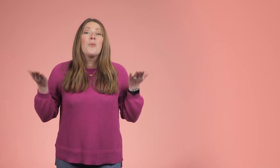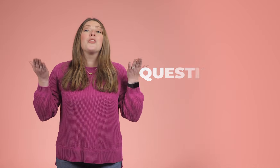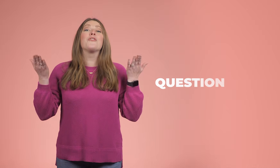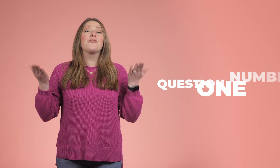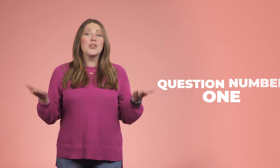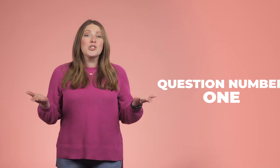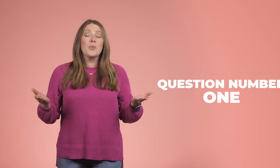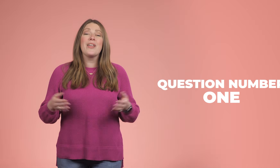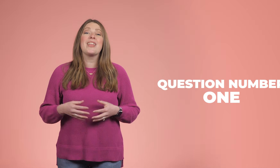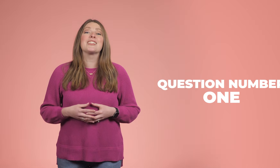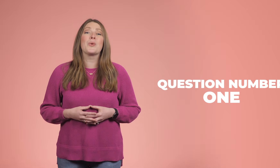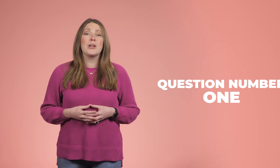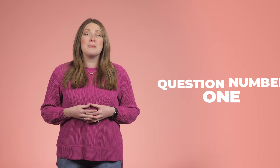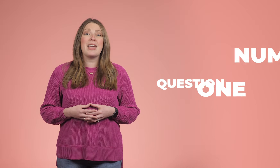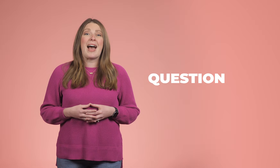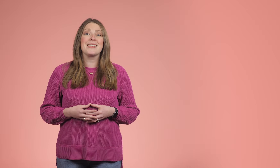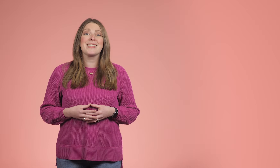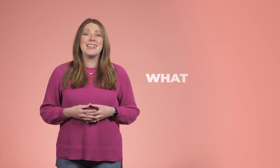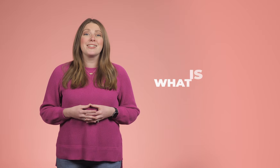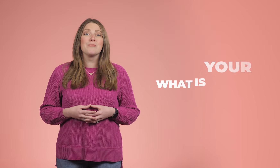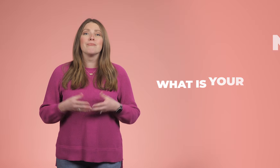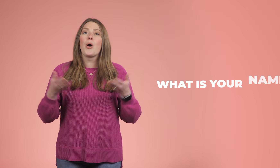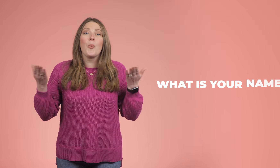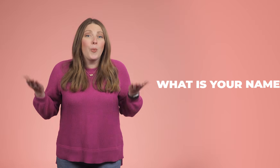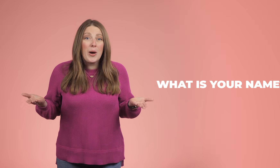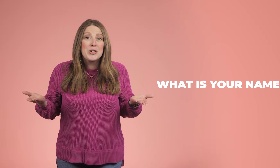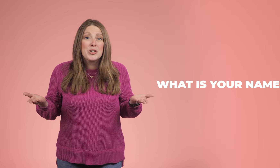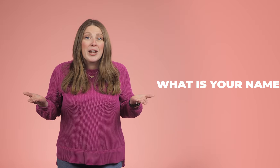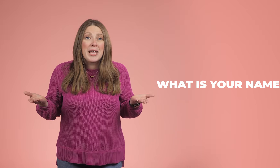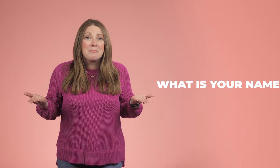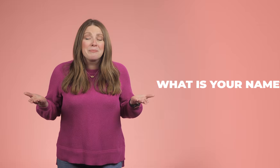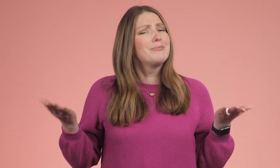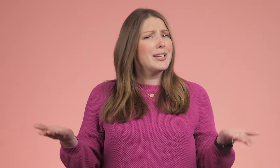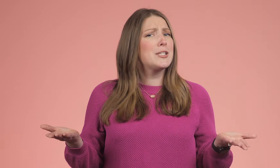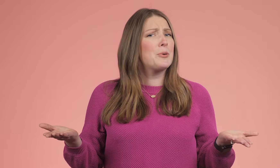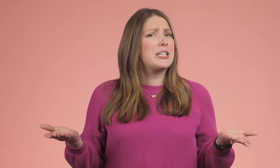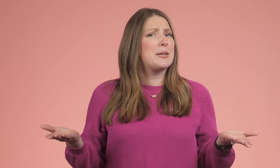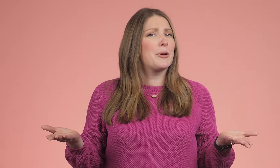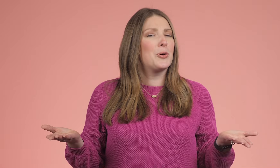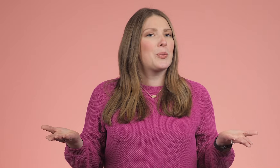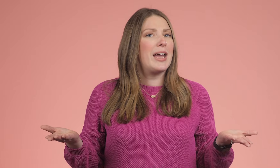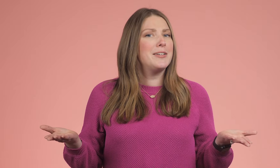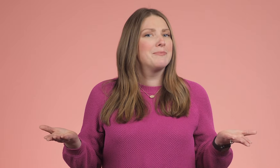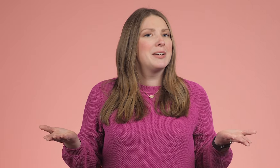Well, the first one that's going to be asked is what is your name? It's pretty typical, right?